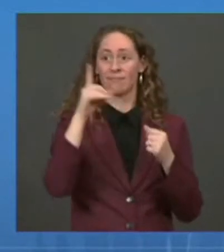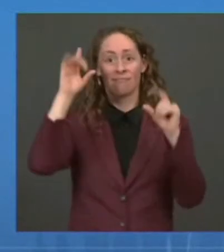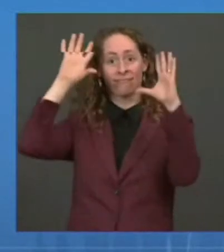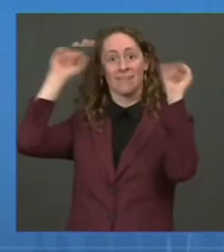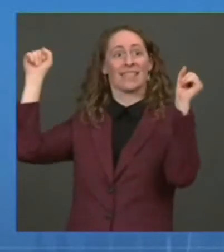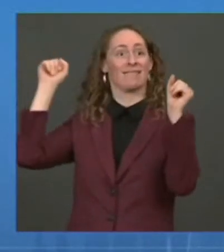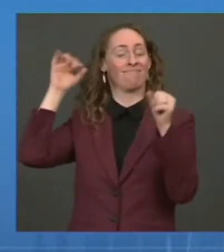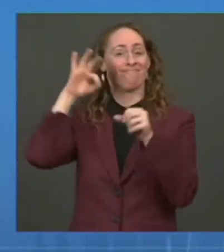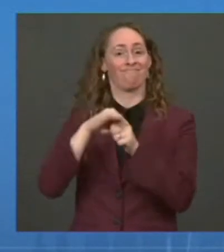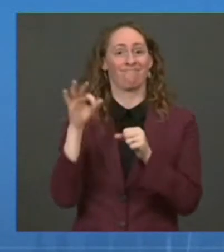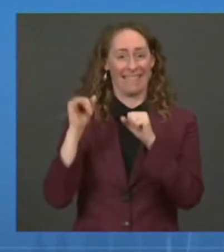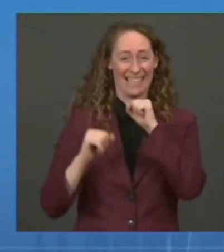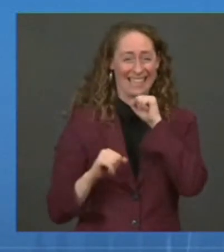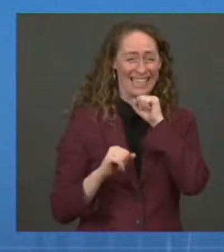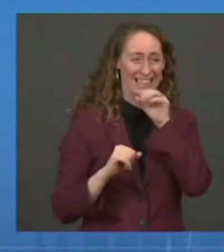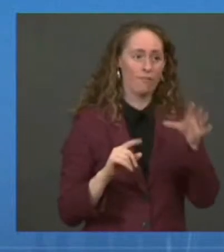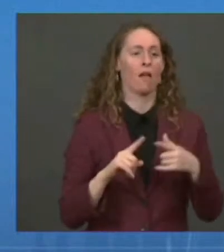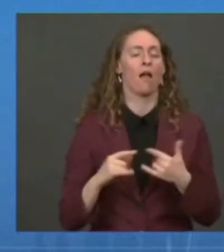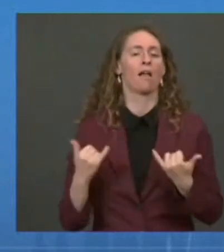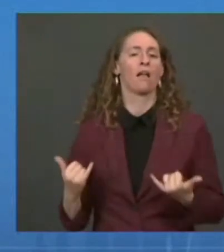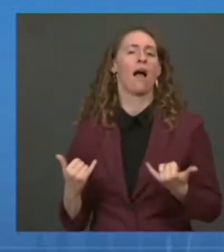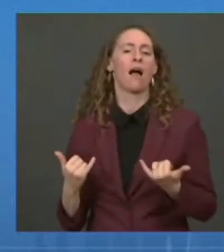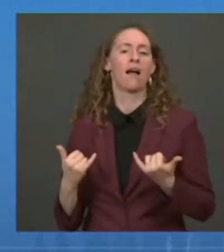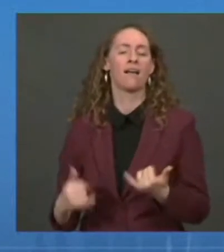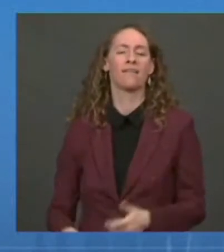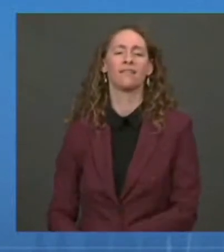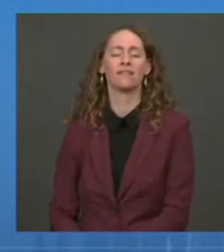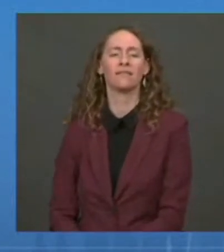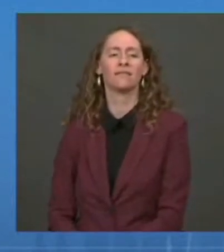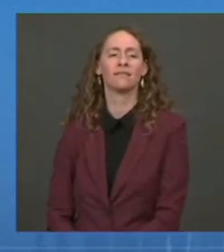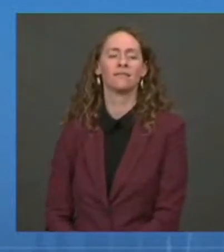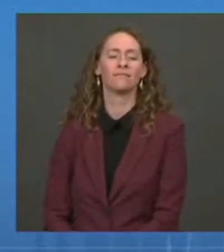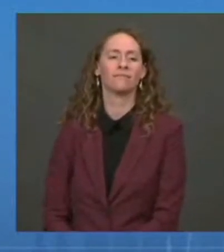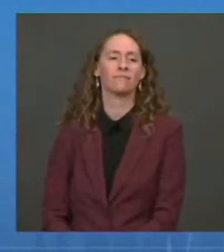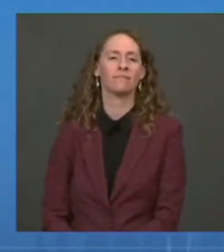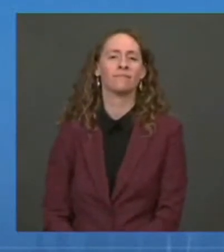MARKET WHEN THE PRESIDENT TOOK OFFICE SO THE BOTTOM LINE HERE